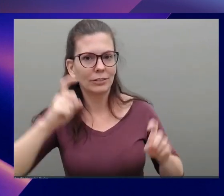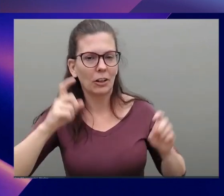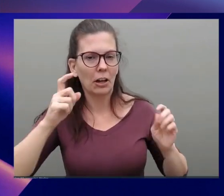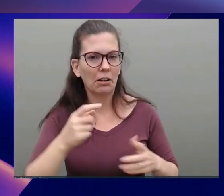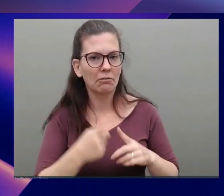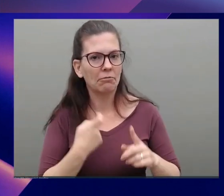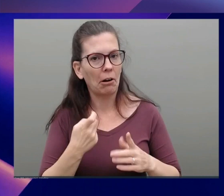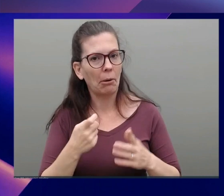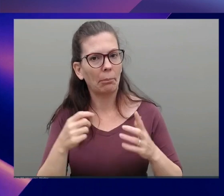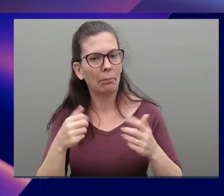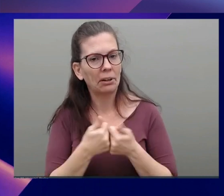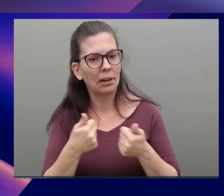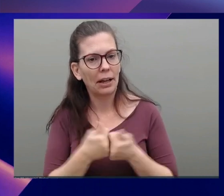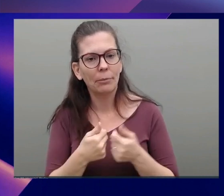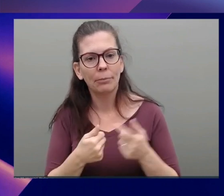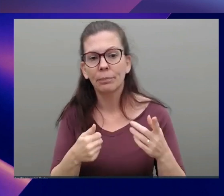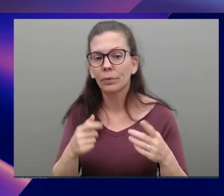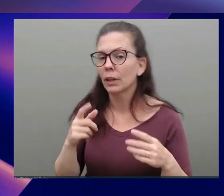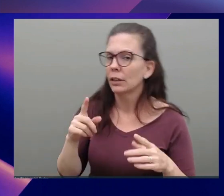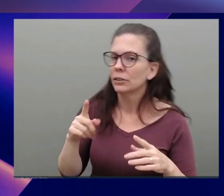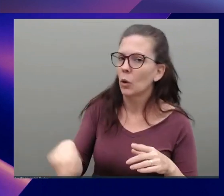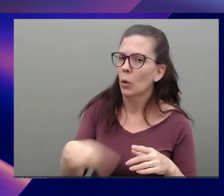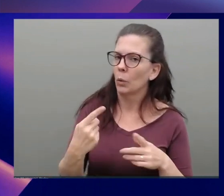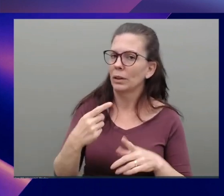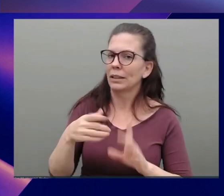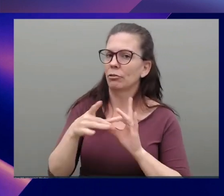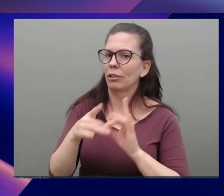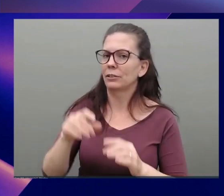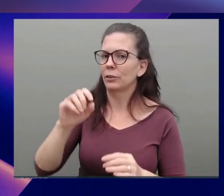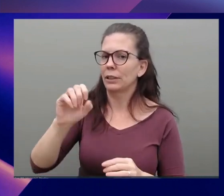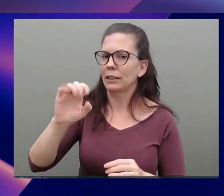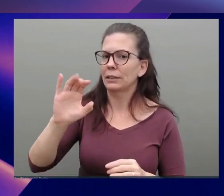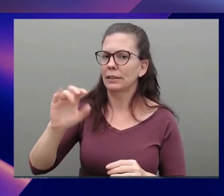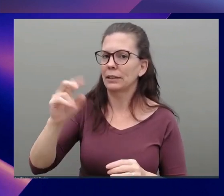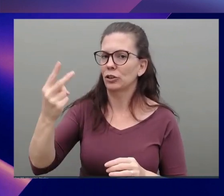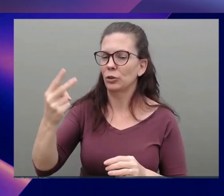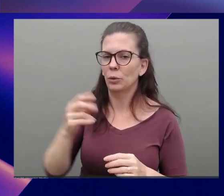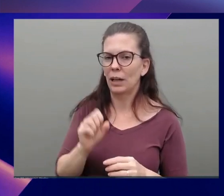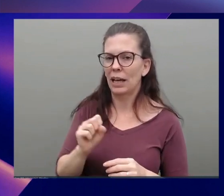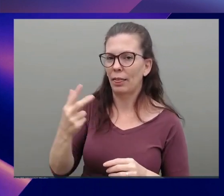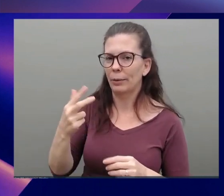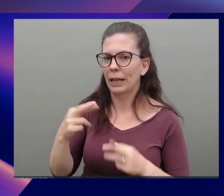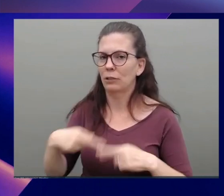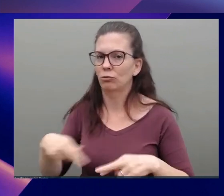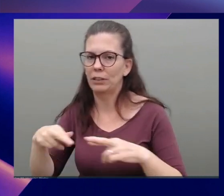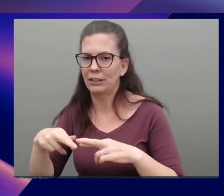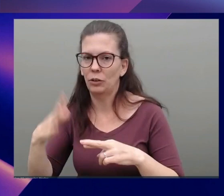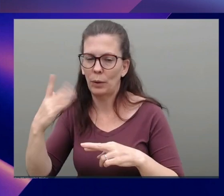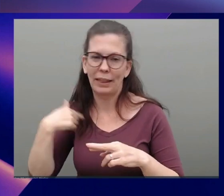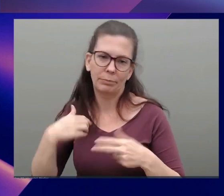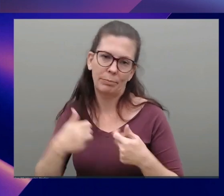It is only making me questions about EC2, S3, and regions because that's the game nodes that have been played so far, right? - Okay.